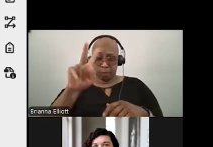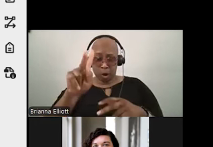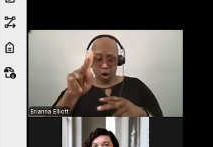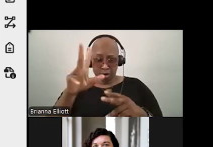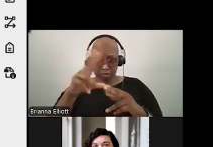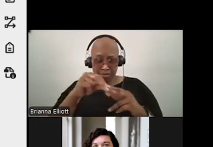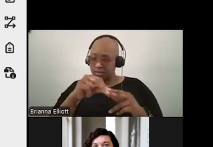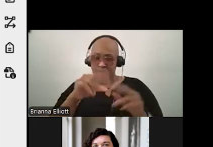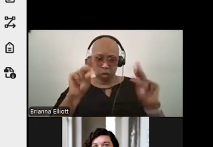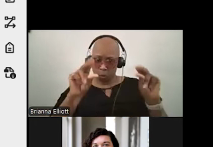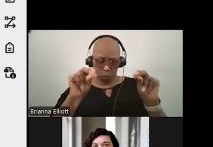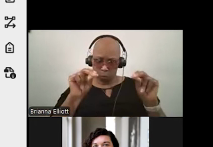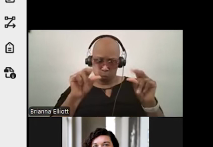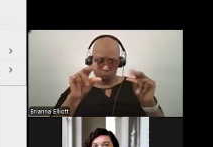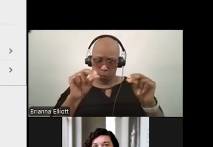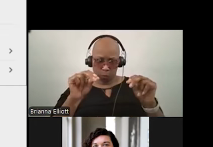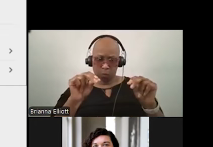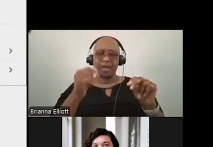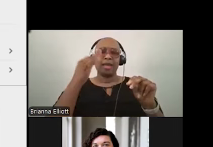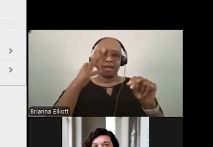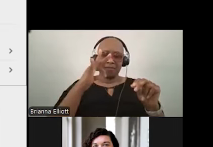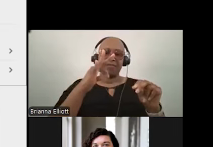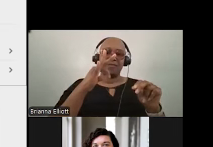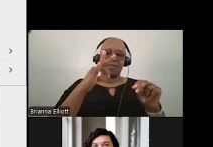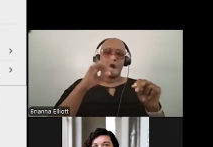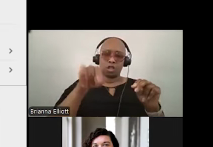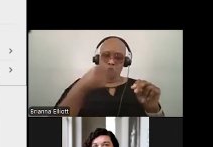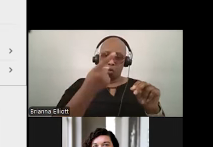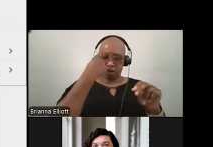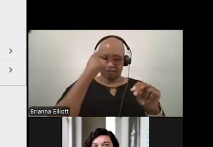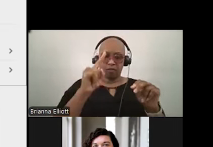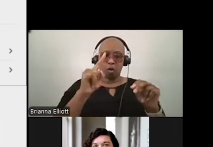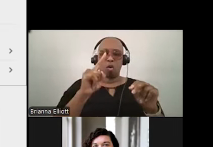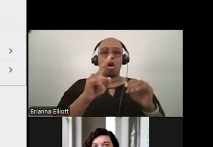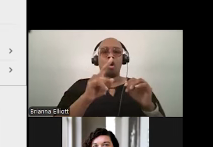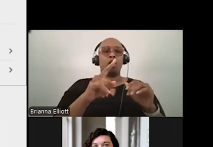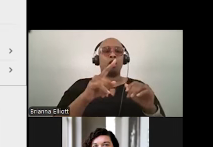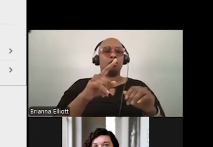documents. If I did need to bookmark them and they were not bookmarked, I could say new bookmarks